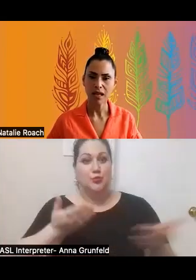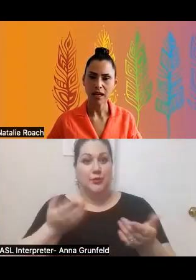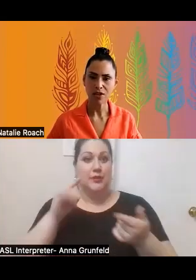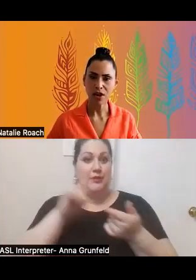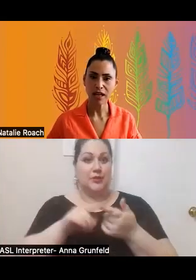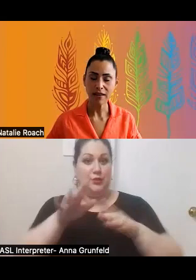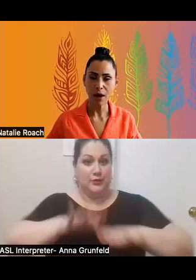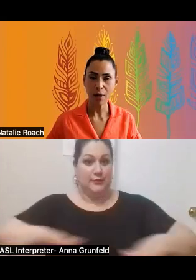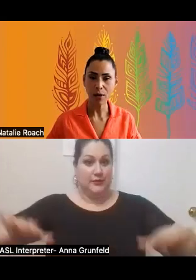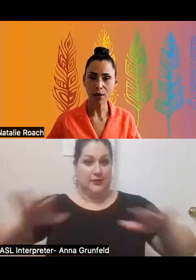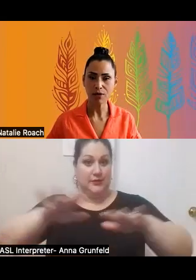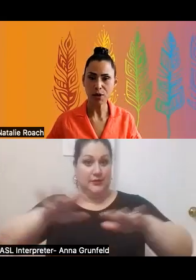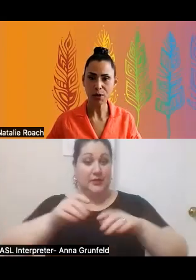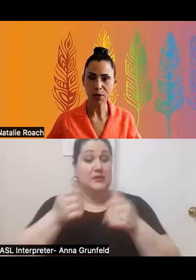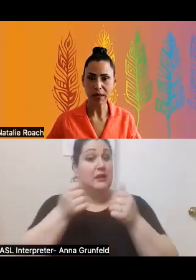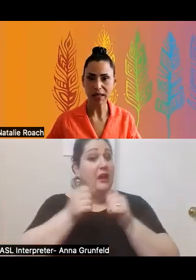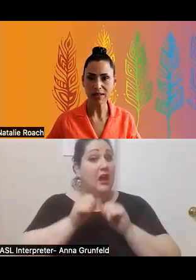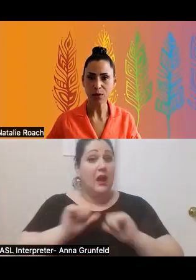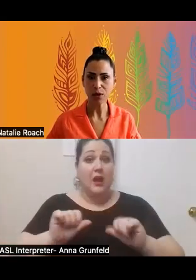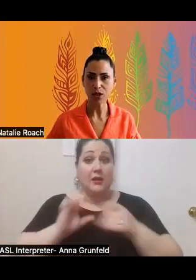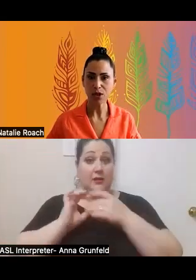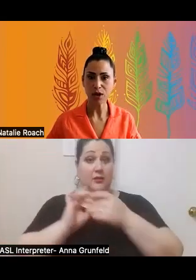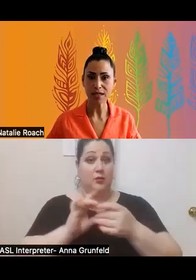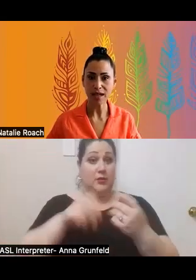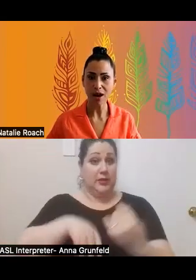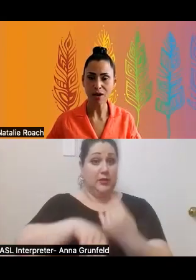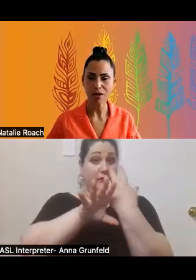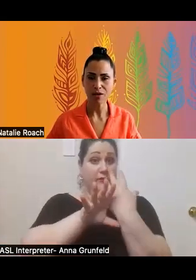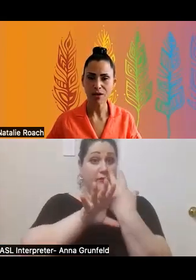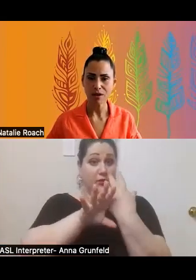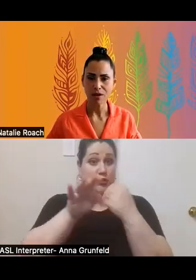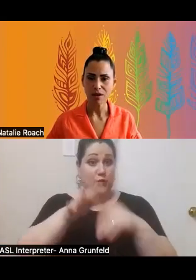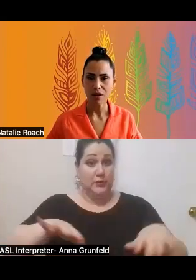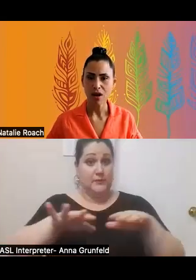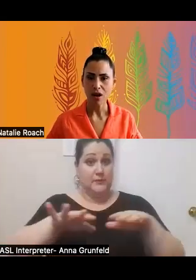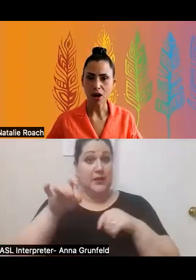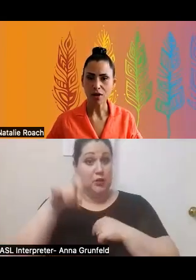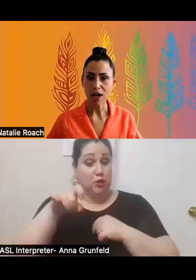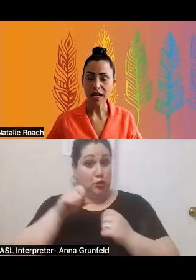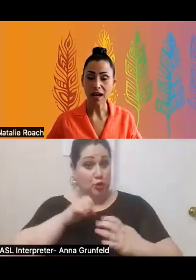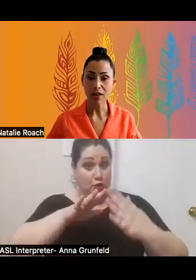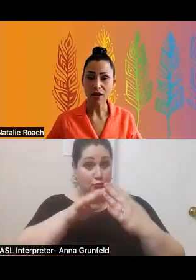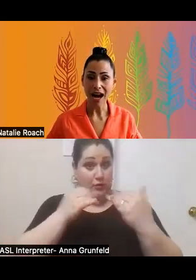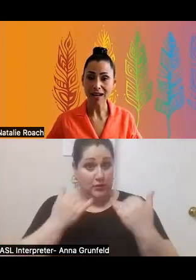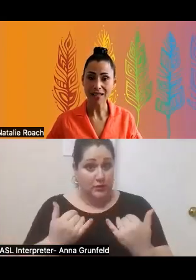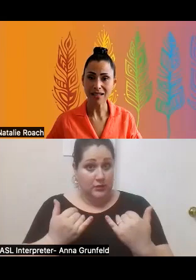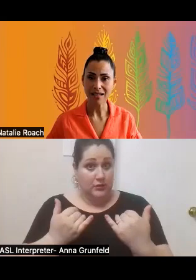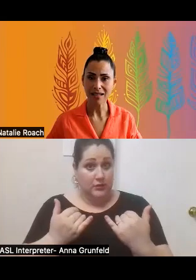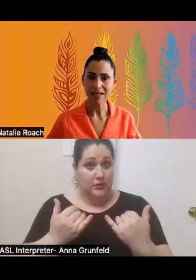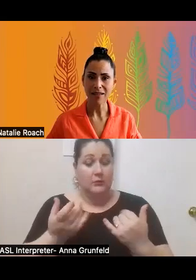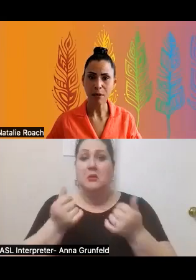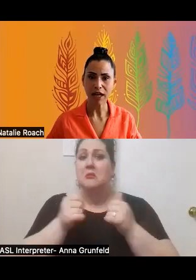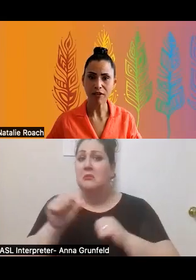Is there anything about the virtual space that we should address now? Are there any other access needs that might